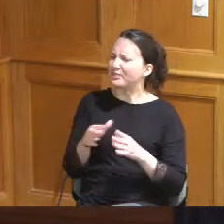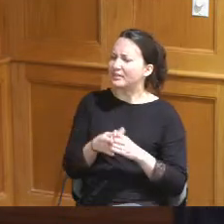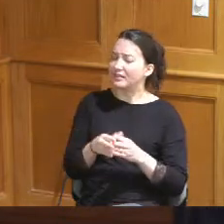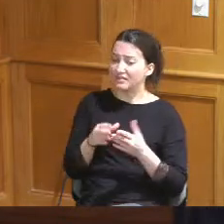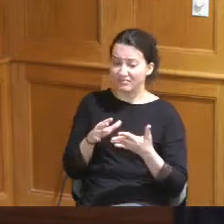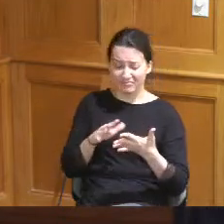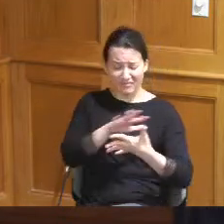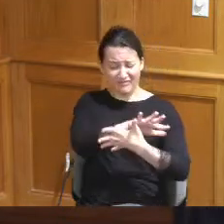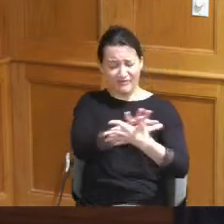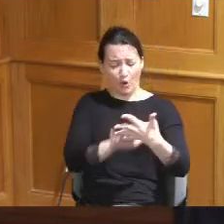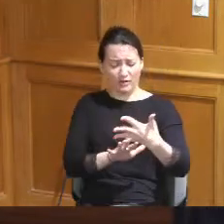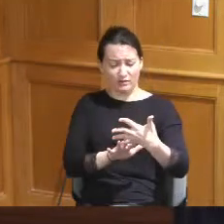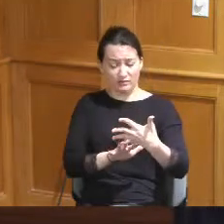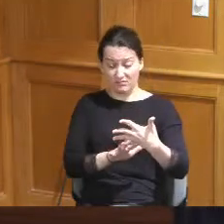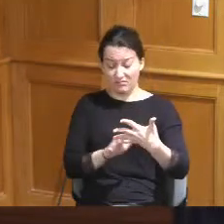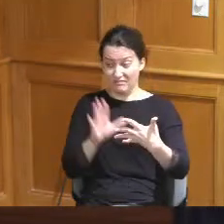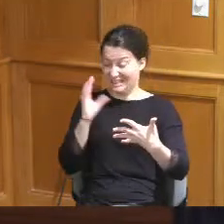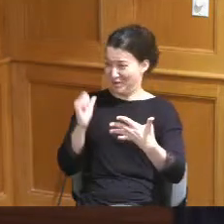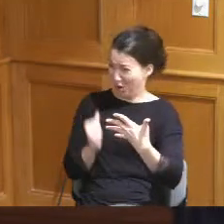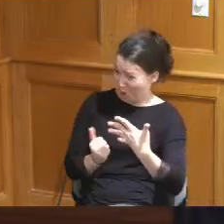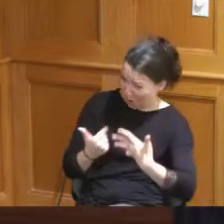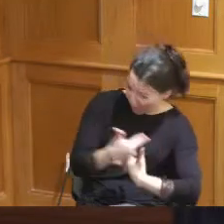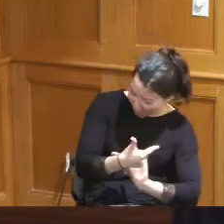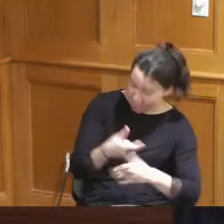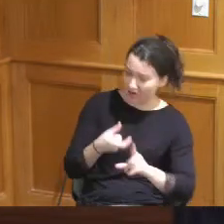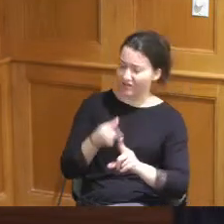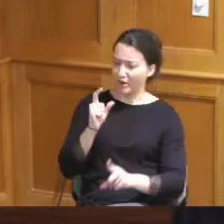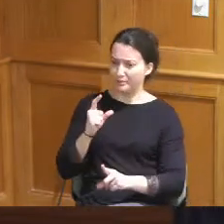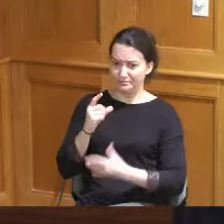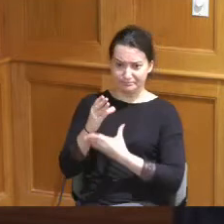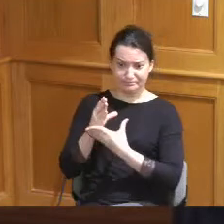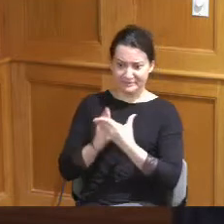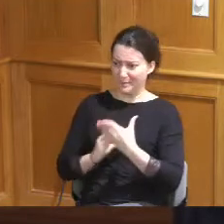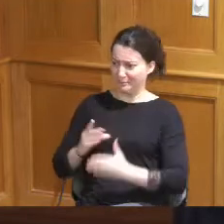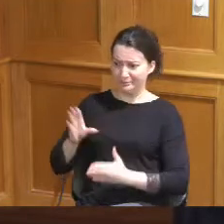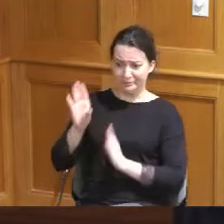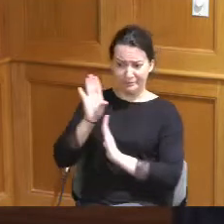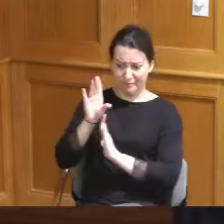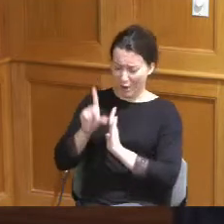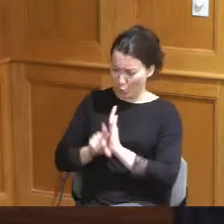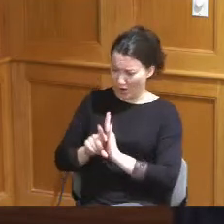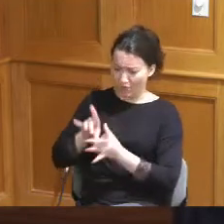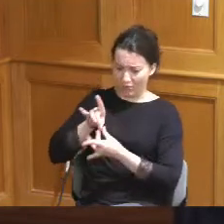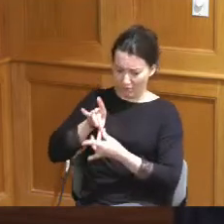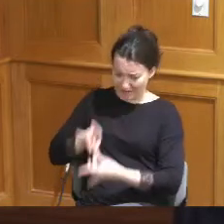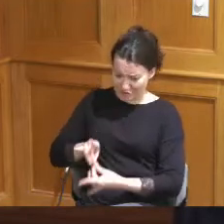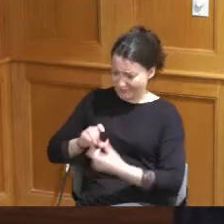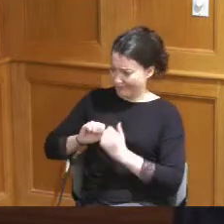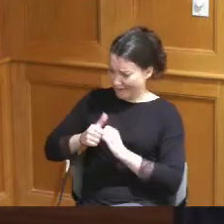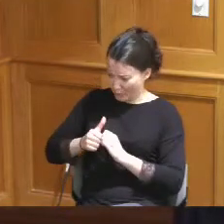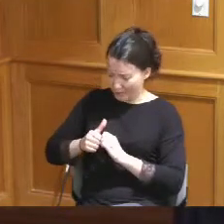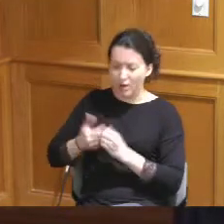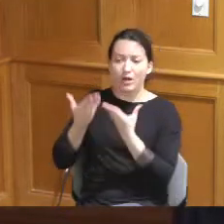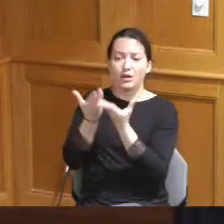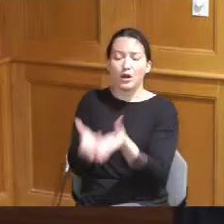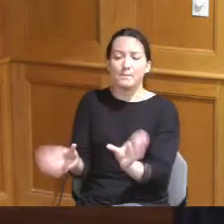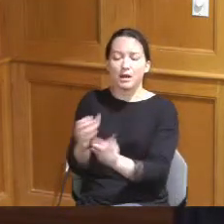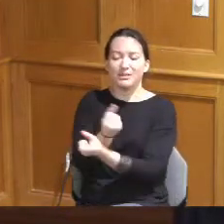mo all of them I believe came from some background or connection to the public safety world so there